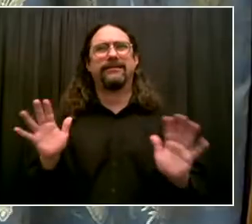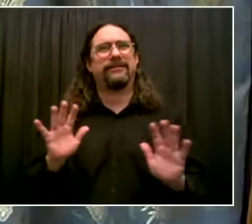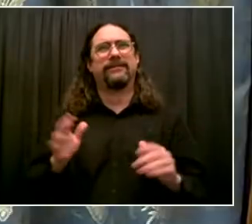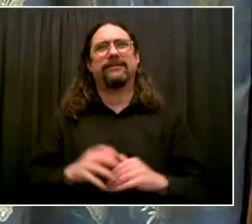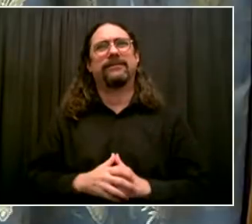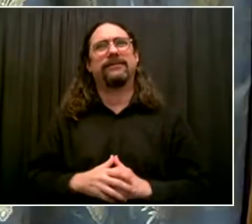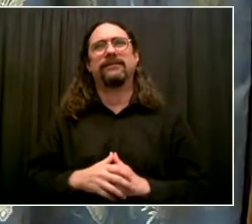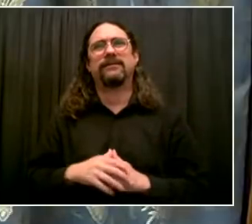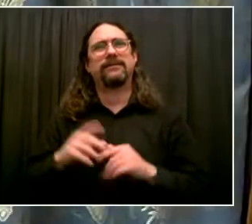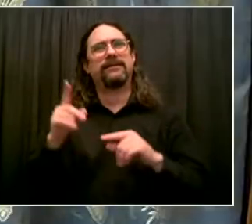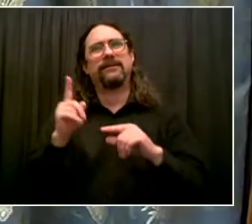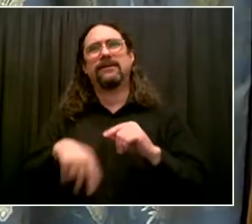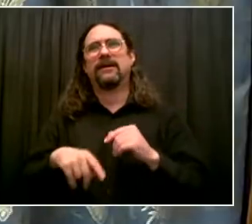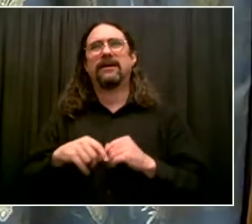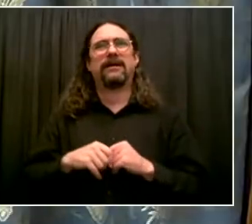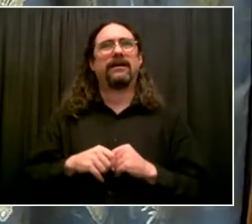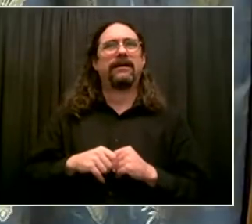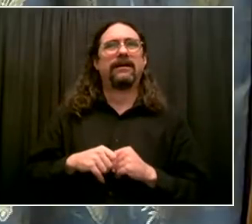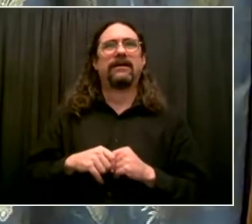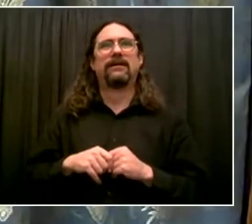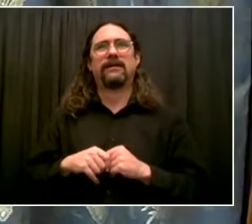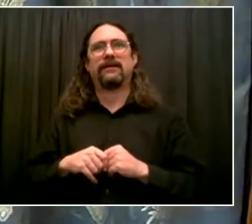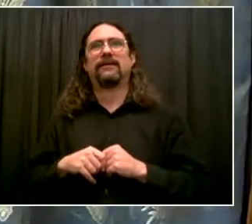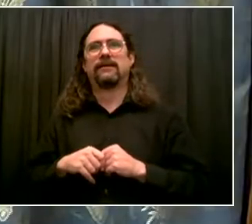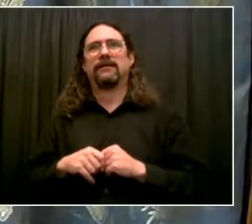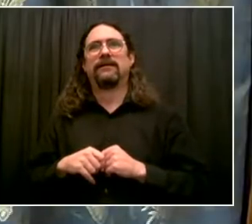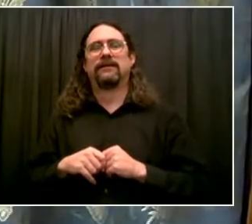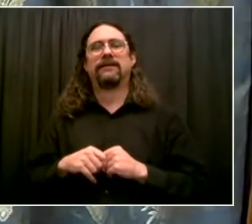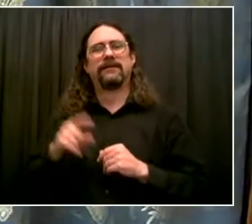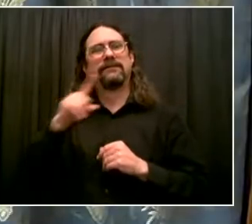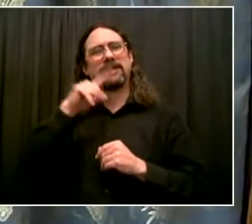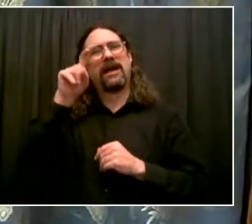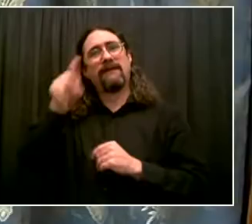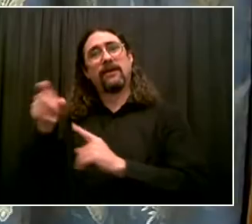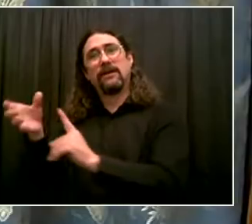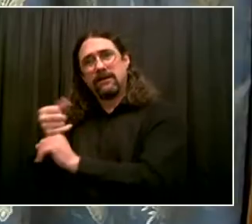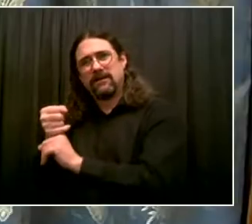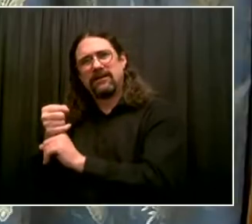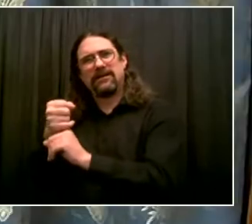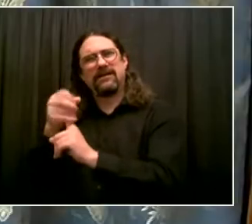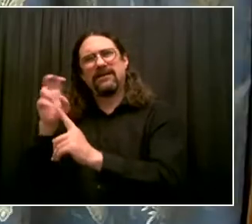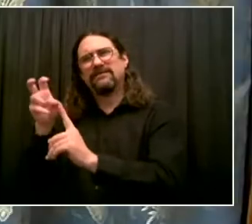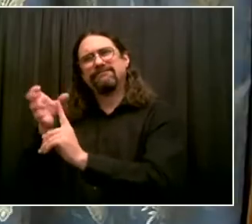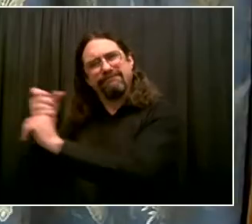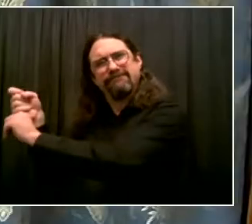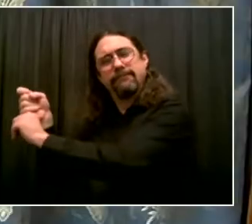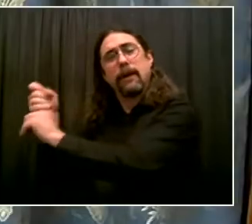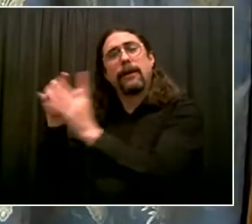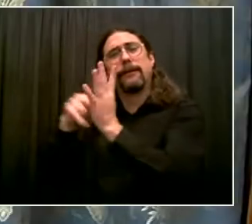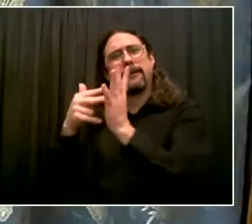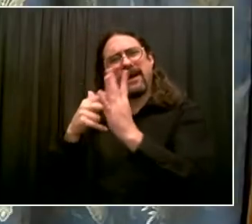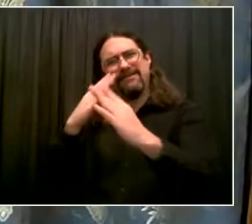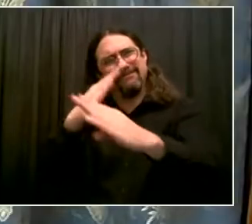IN A CRIMINAL JUSTICE SYSTEM TO BEGIN WITH. AND SO HOLDING SHOOTERS